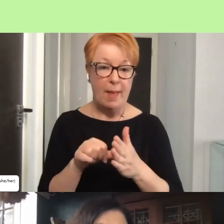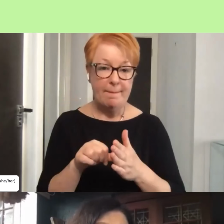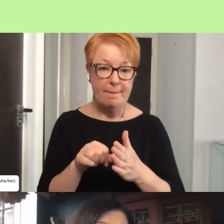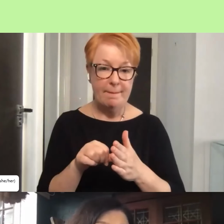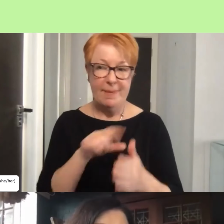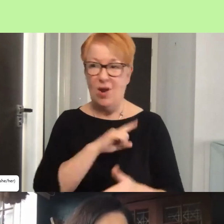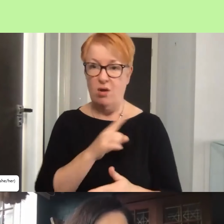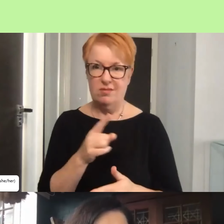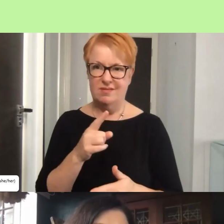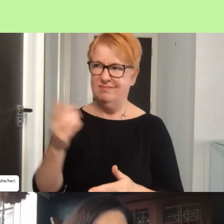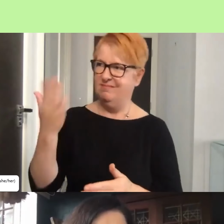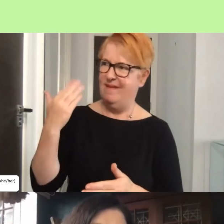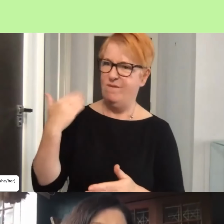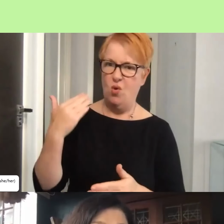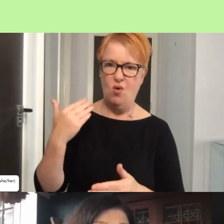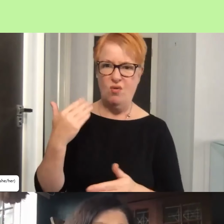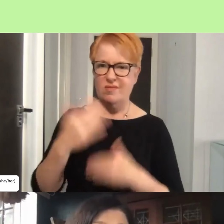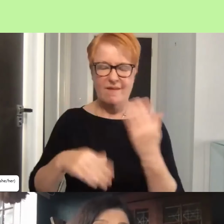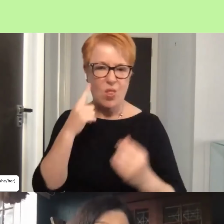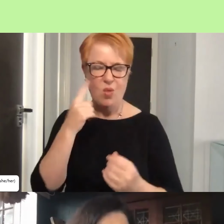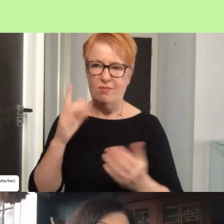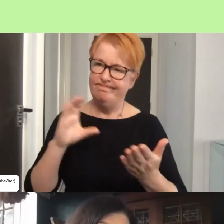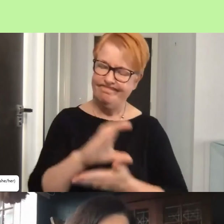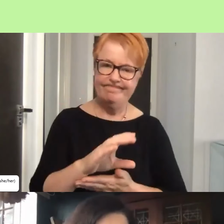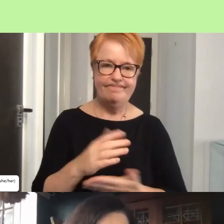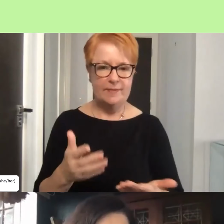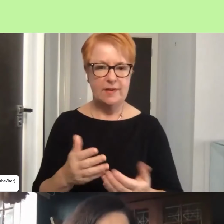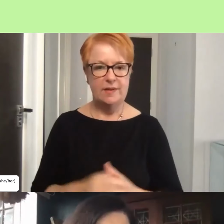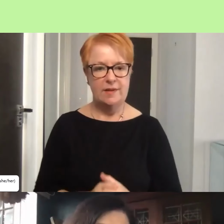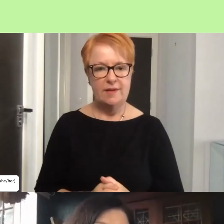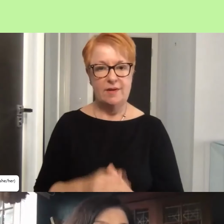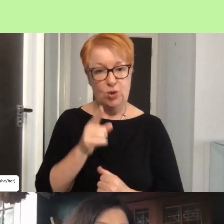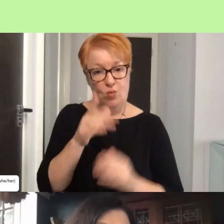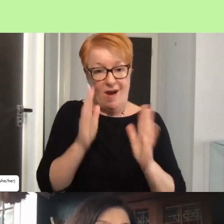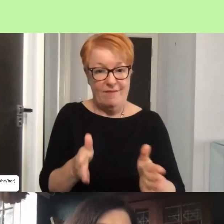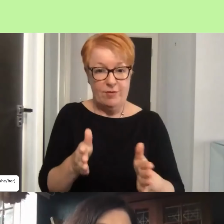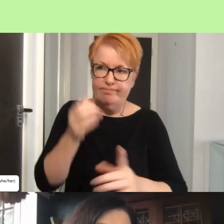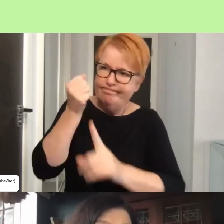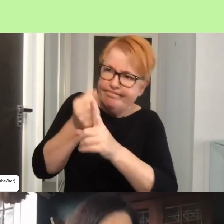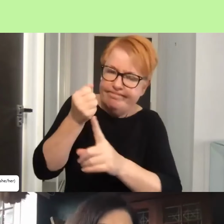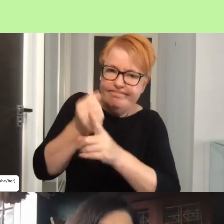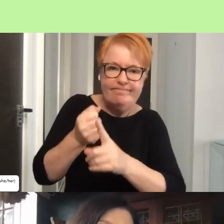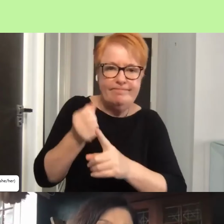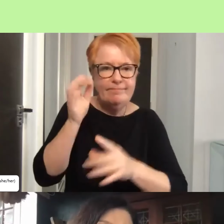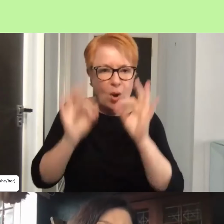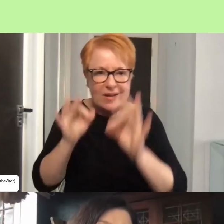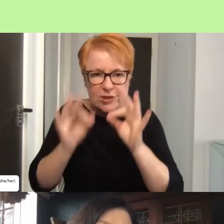And you have to reconceptualise in your legislator’s mind, what it means to do public art.